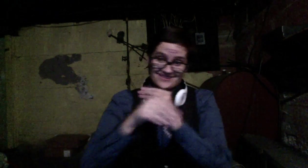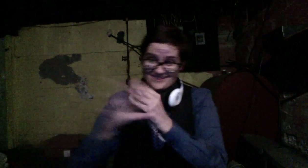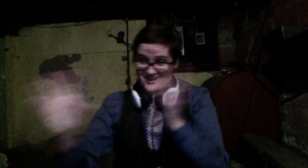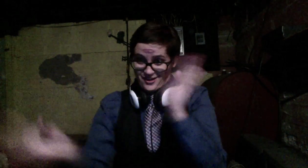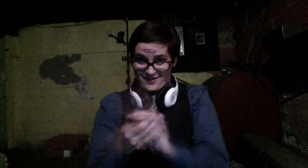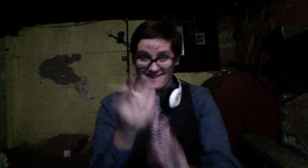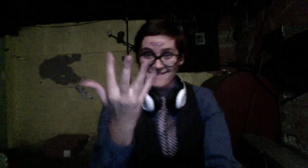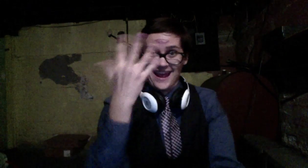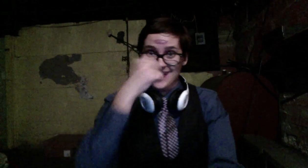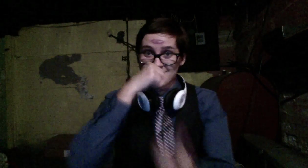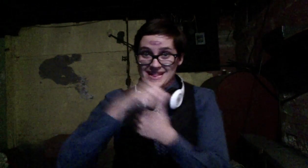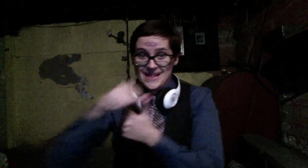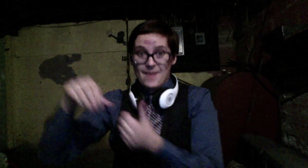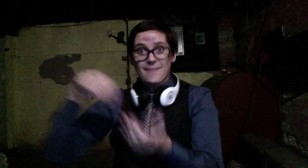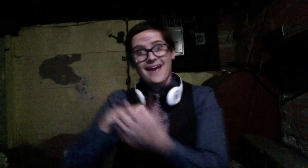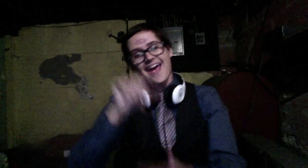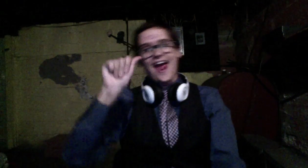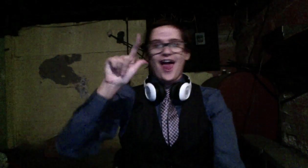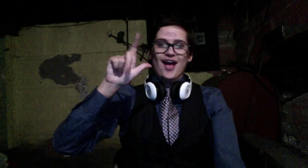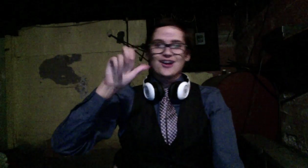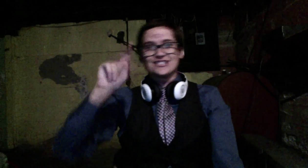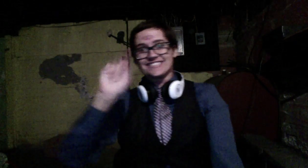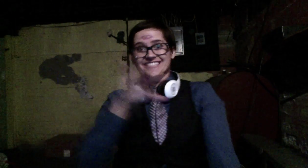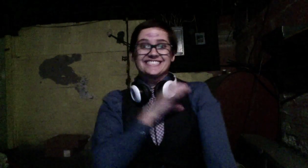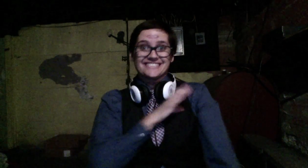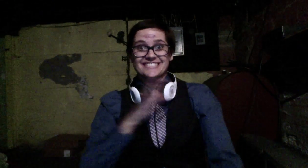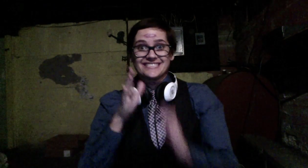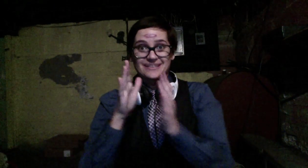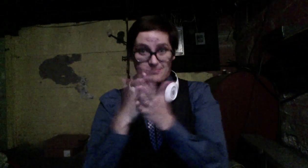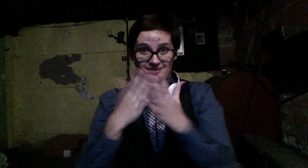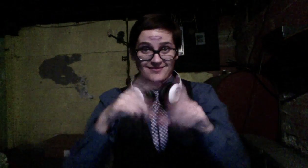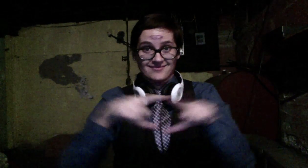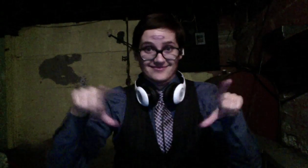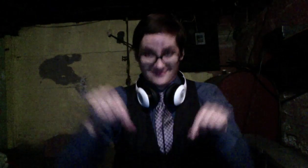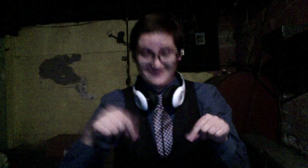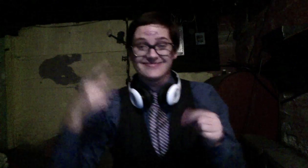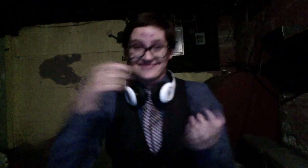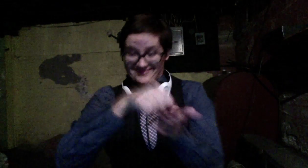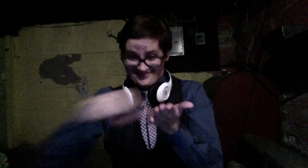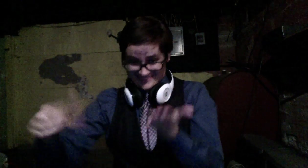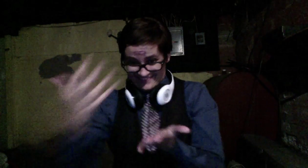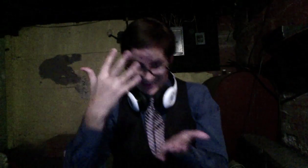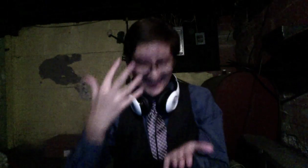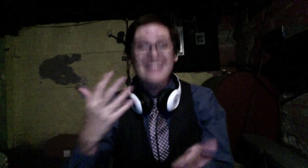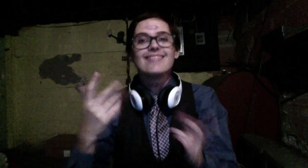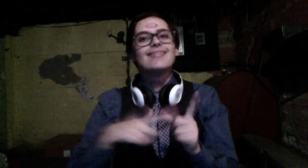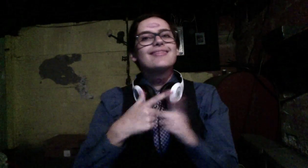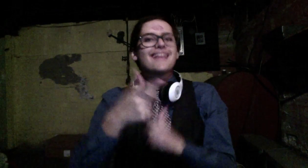ADD-UP 5 STAMPS IN A-L-E-R-T CITIZEN BOOK CARD STAMP 5 THEN YOU WILL